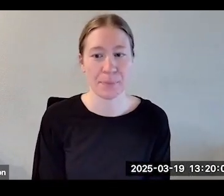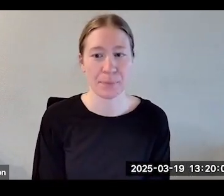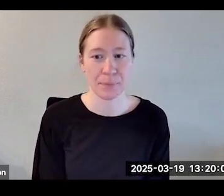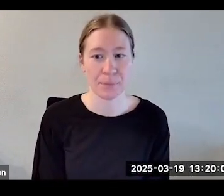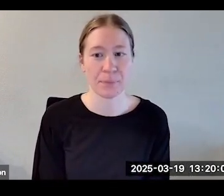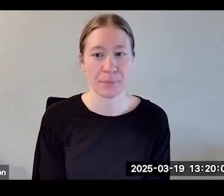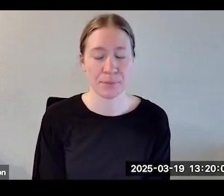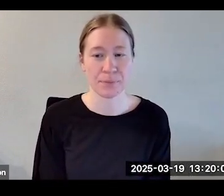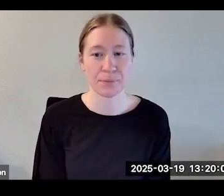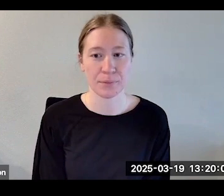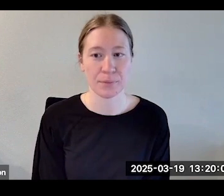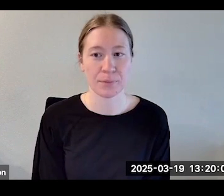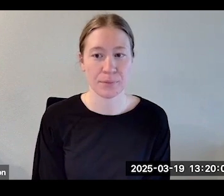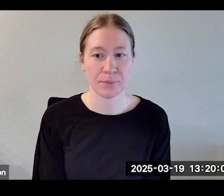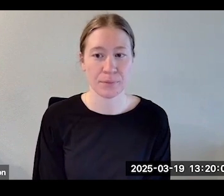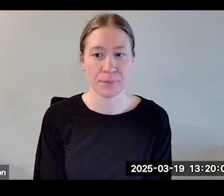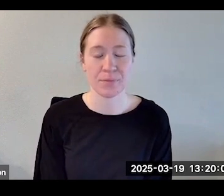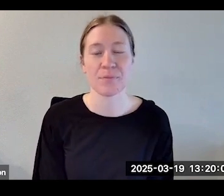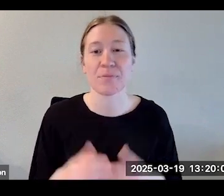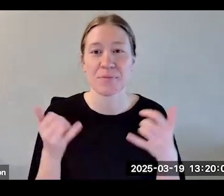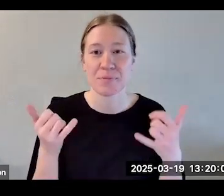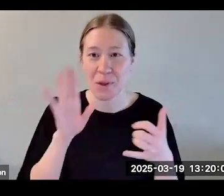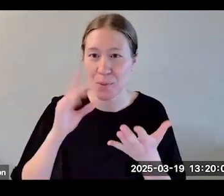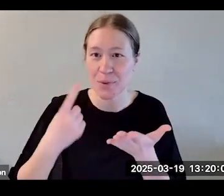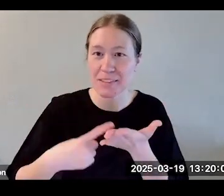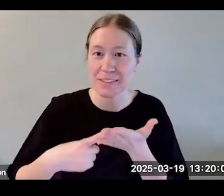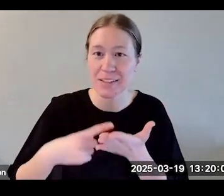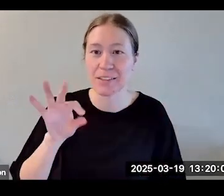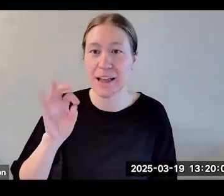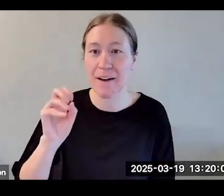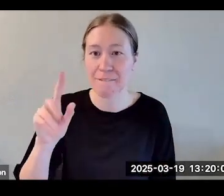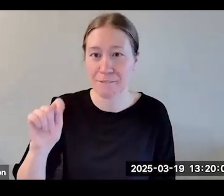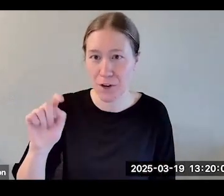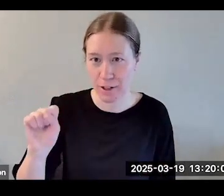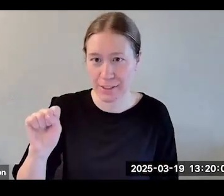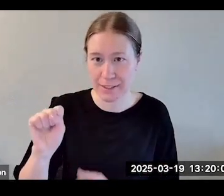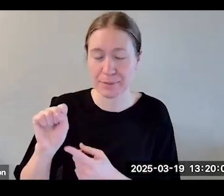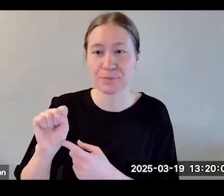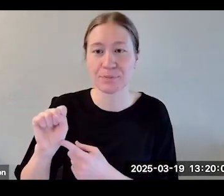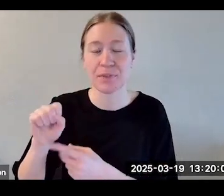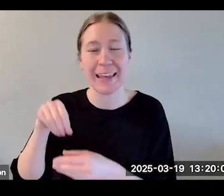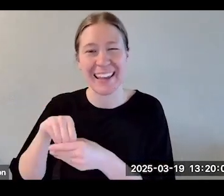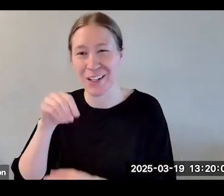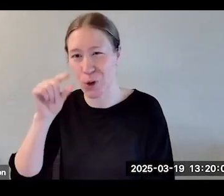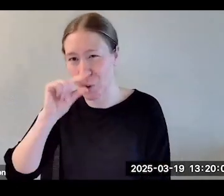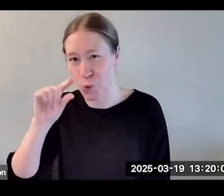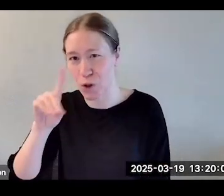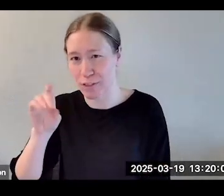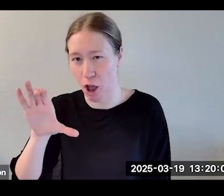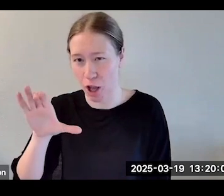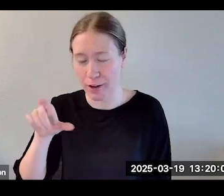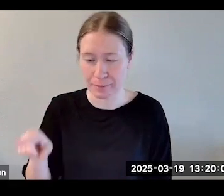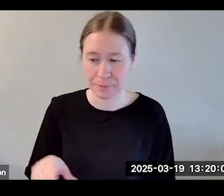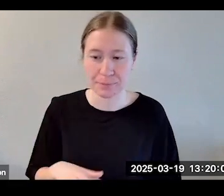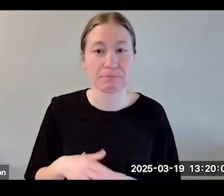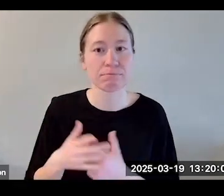So let's talk about fonts in Google Docs. Google Docs has a variety of fonts available for use,